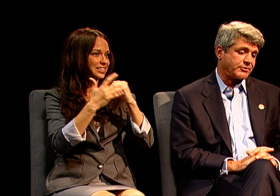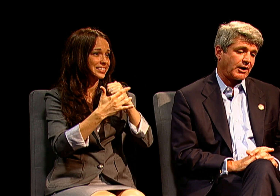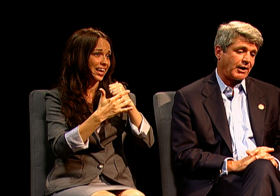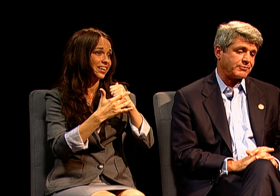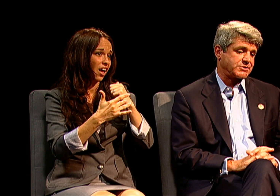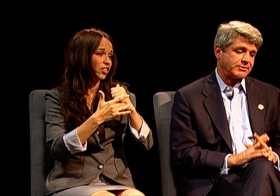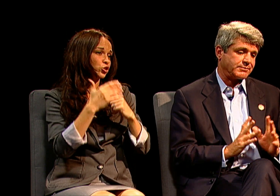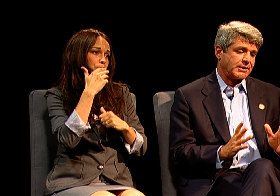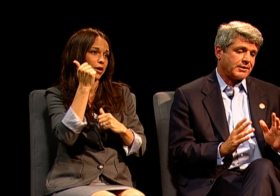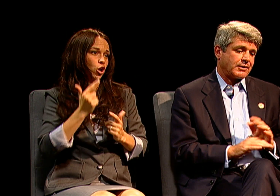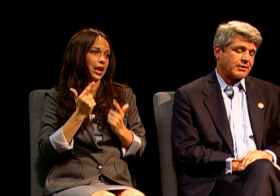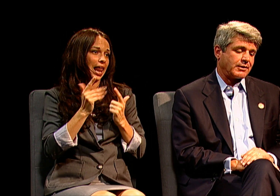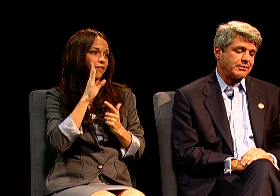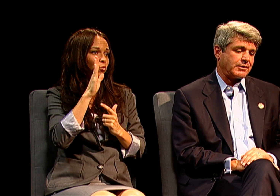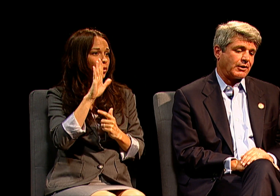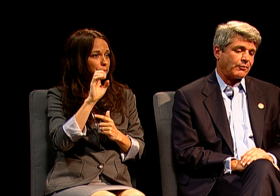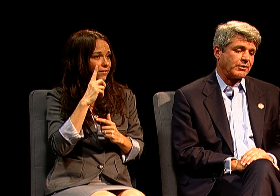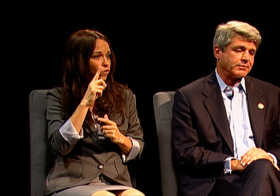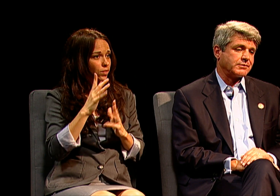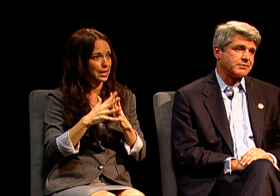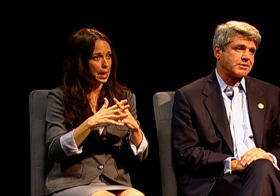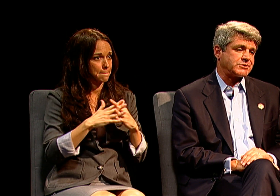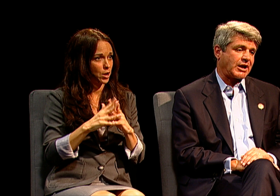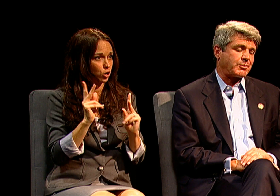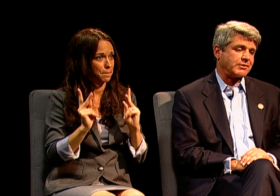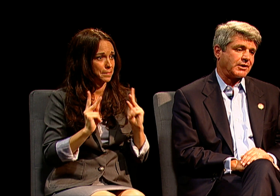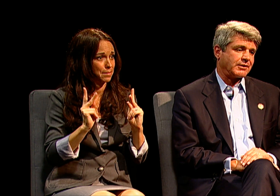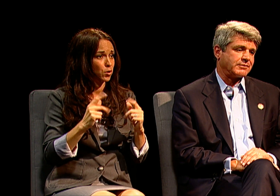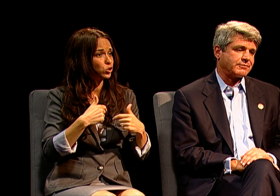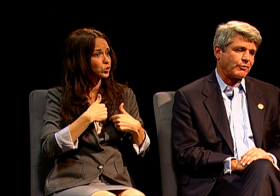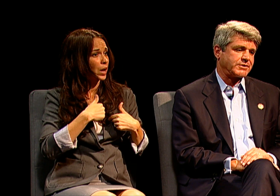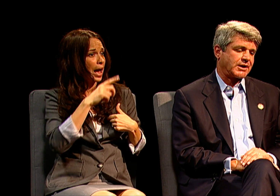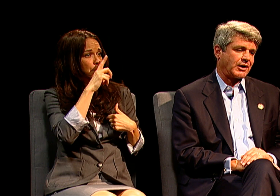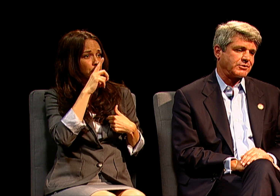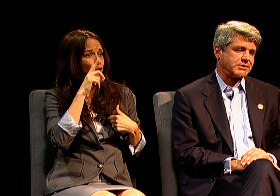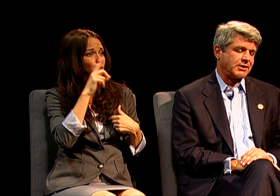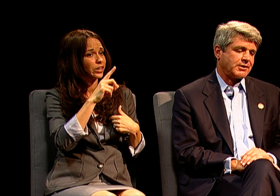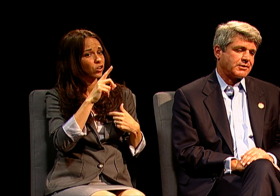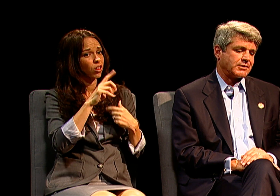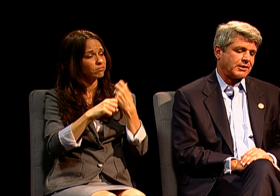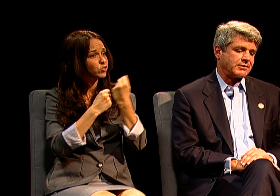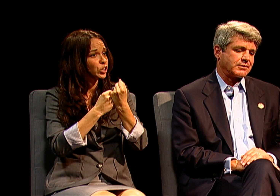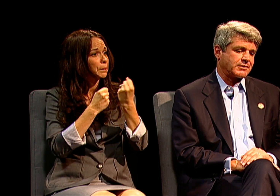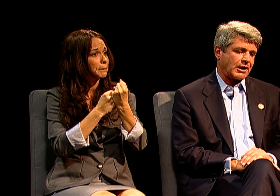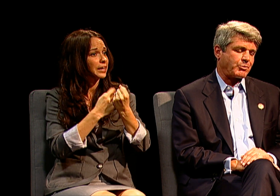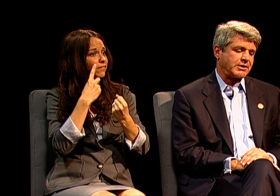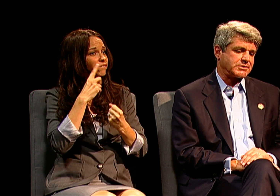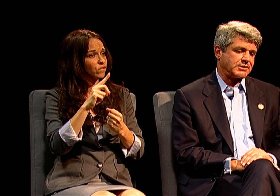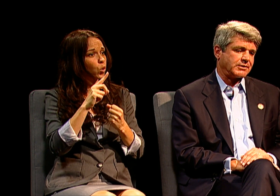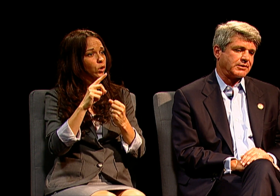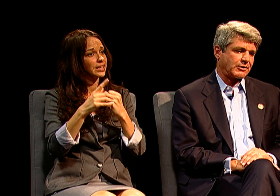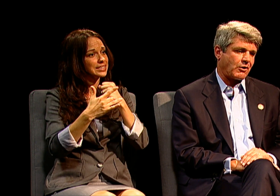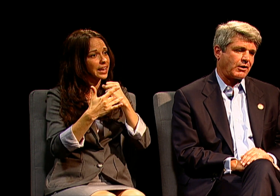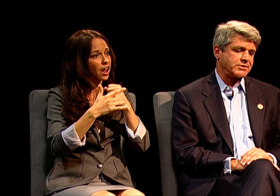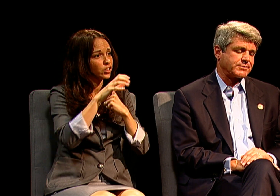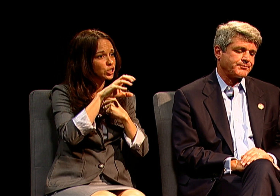SO I'M JUST A-- YOU KNOW, REALLY A CHAMPION FOR THE TECHNOLOGY COMPANIES AND THE CAUSE.